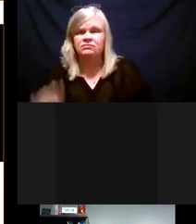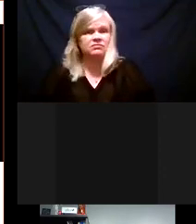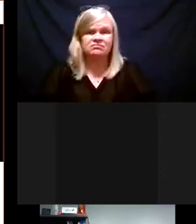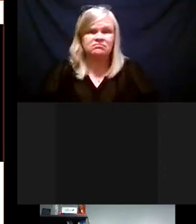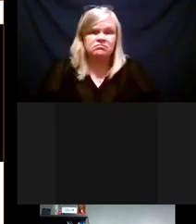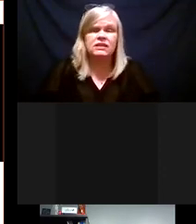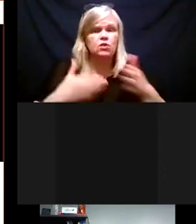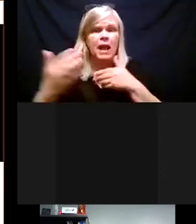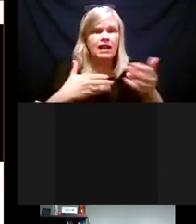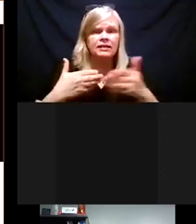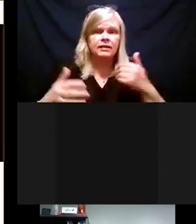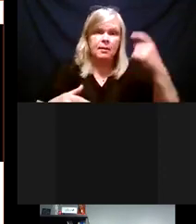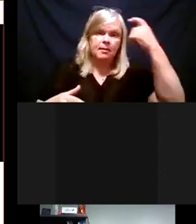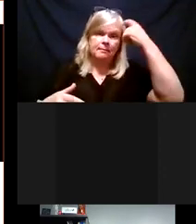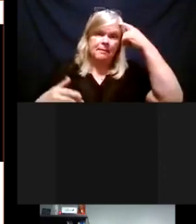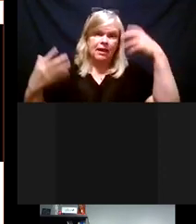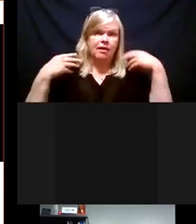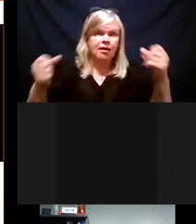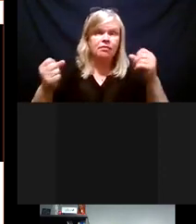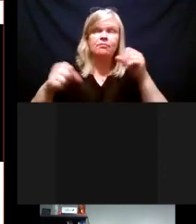THE MENTAL HEALTH COUNSELOR, SCHOOL EMPLOYEE, ADULTS